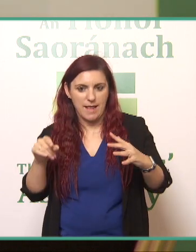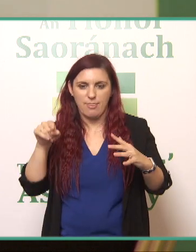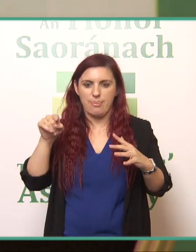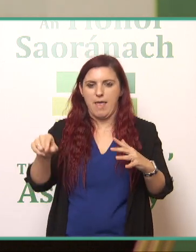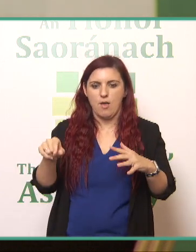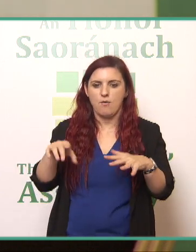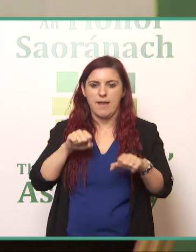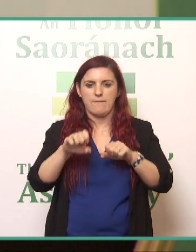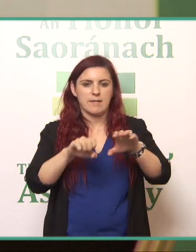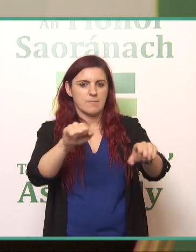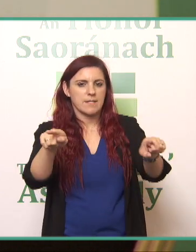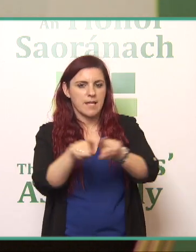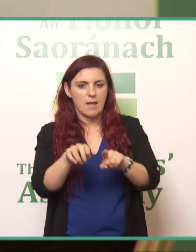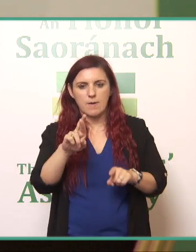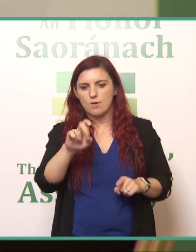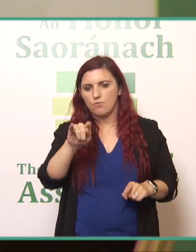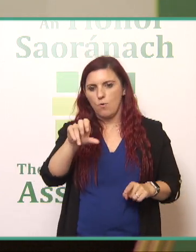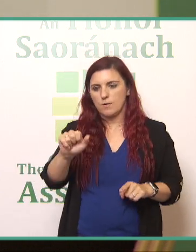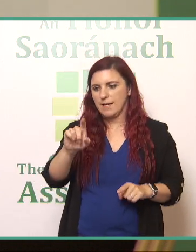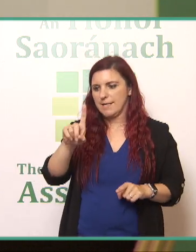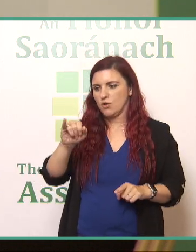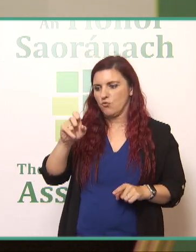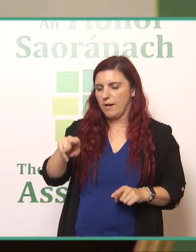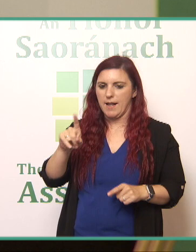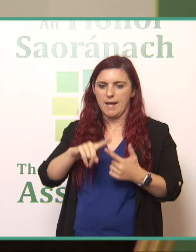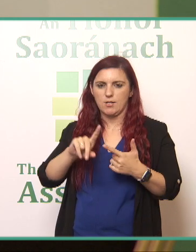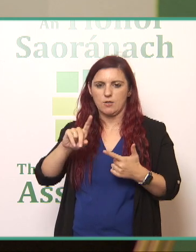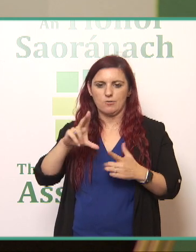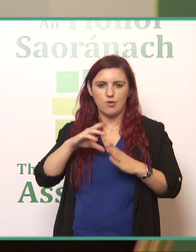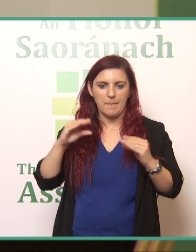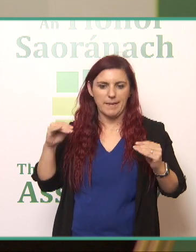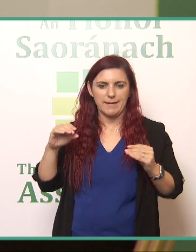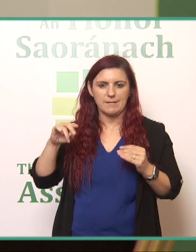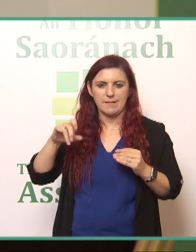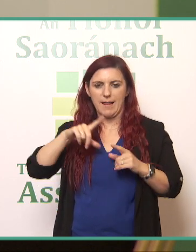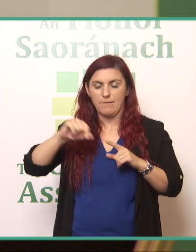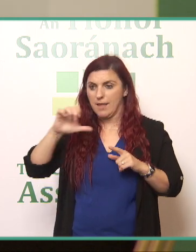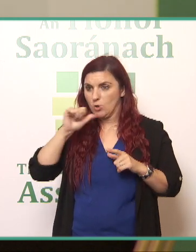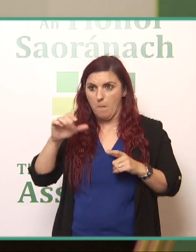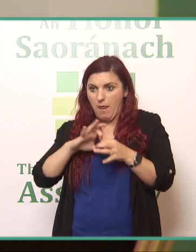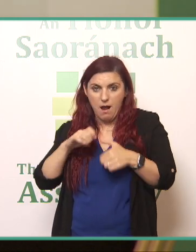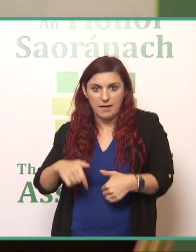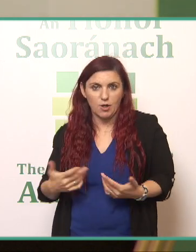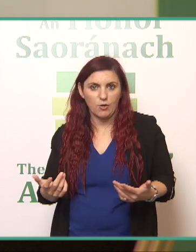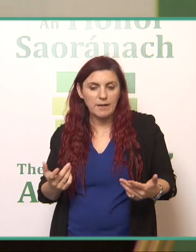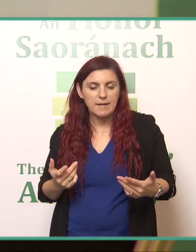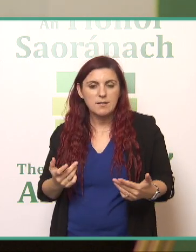like the Rhododendron and the Japanese not wheat, it doesn't belong here. They don't belong here. And on